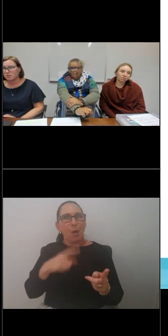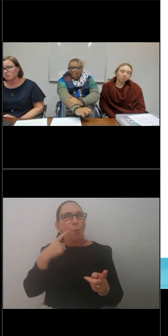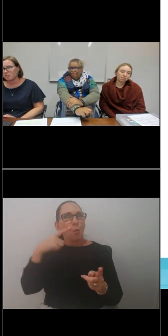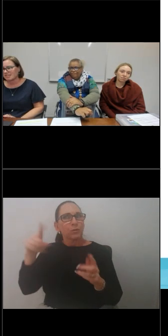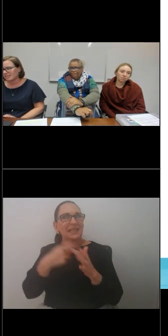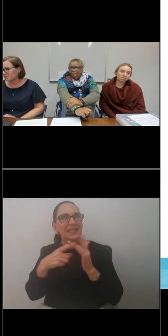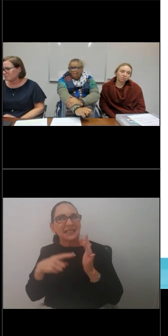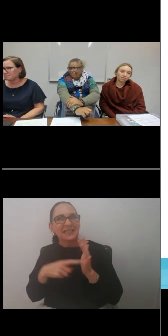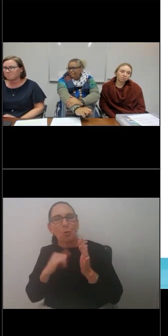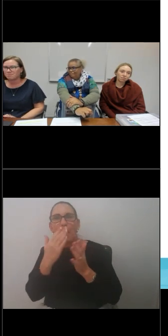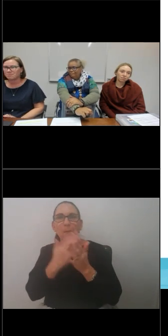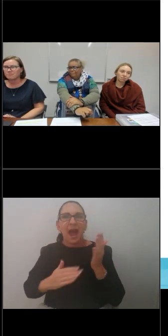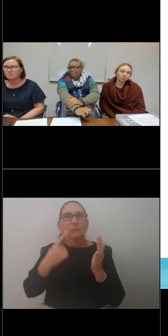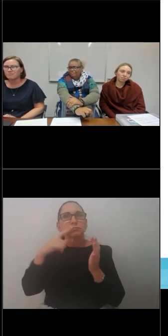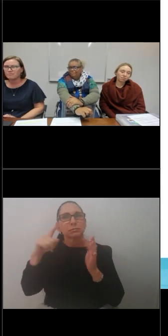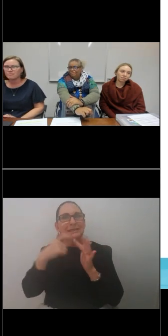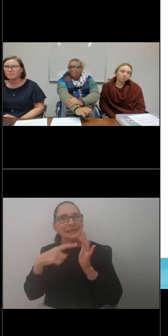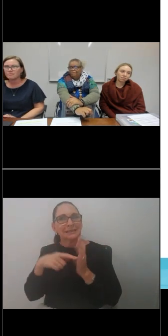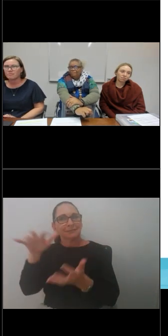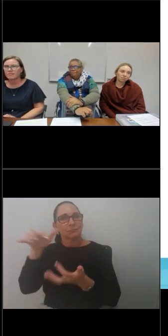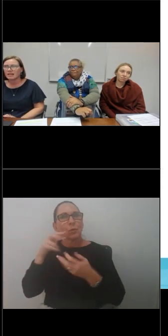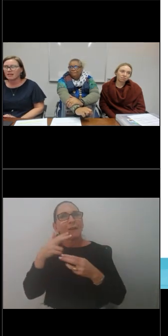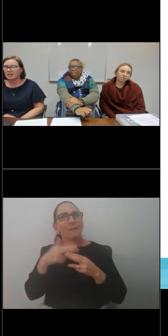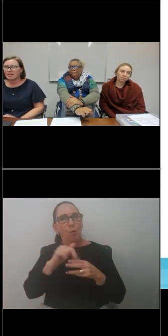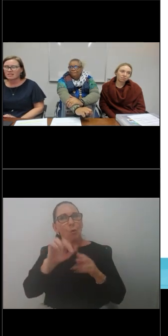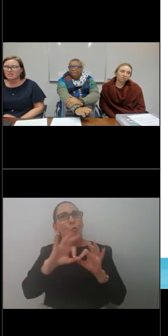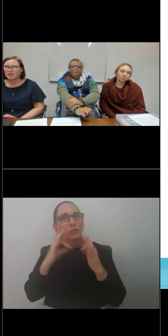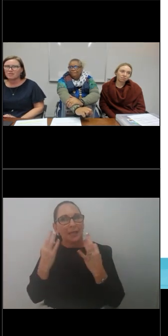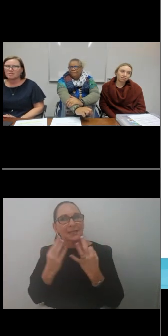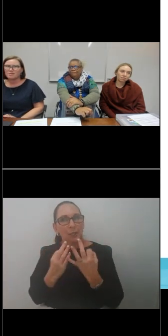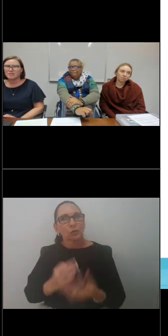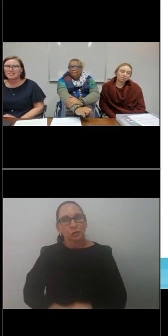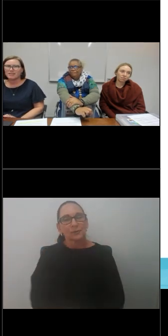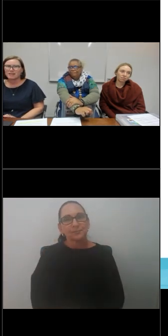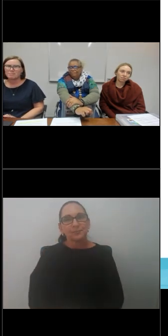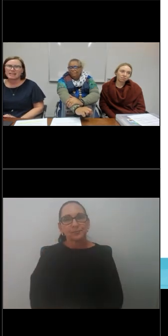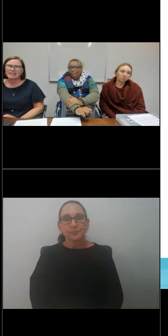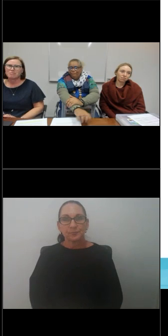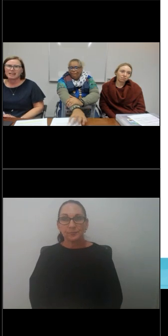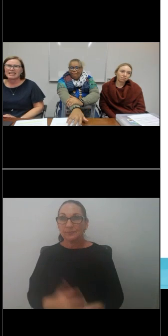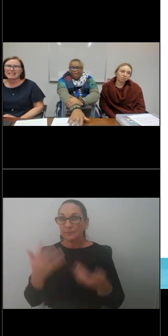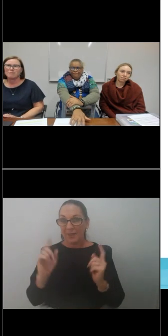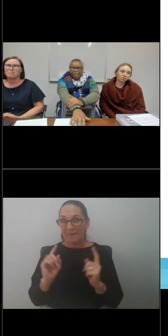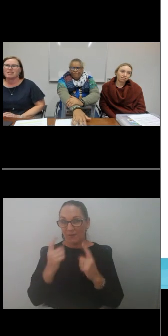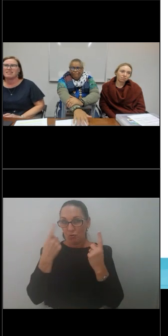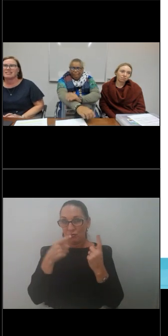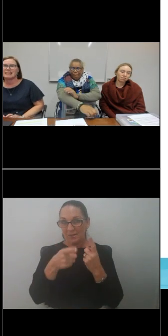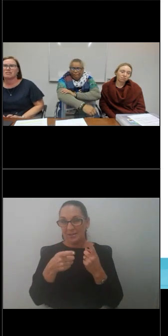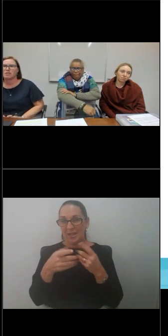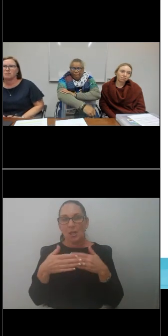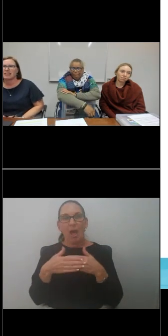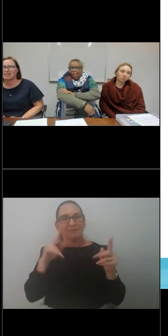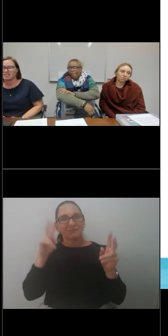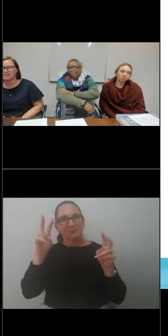organization so the first slide like breaking down barriers in legal communication that's